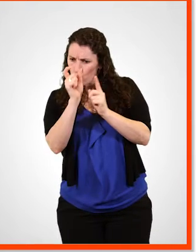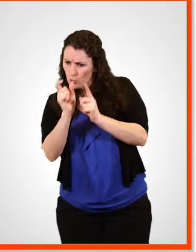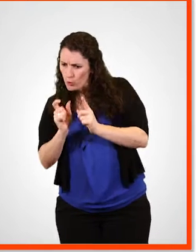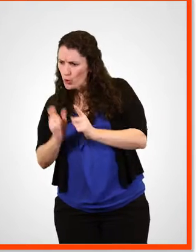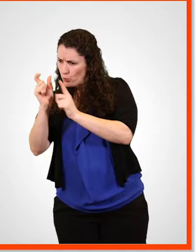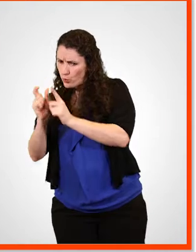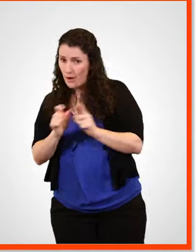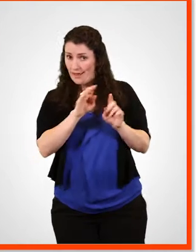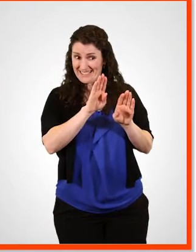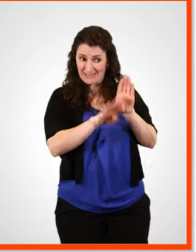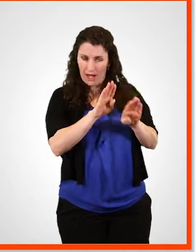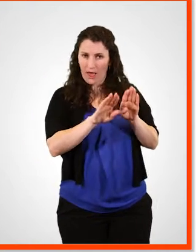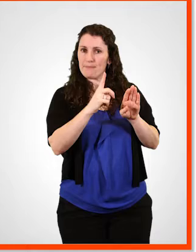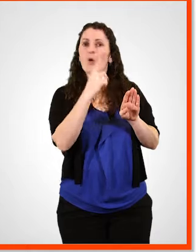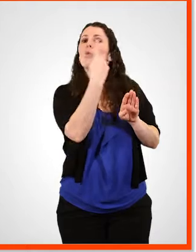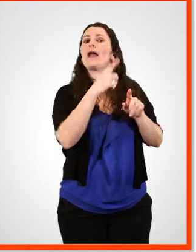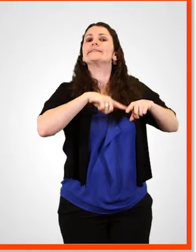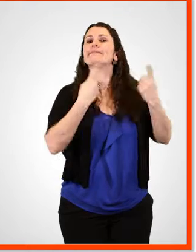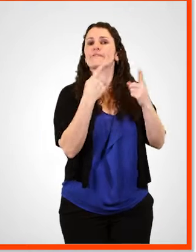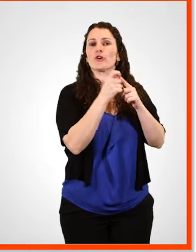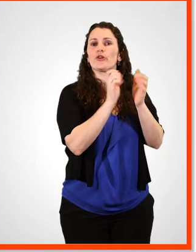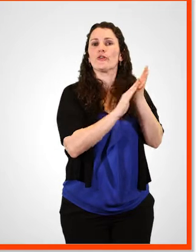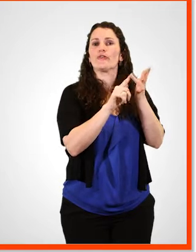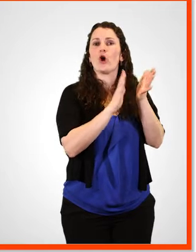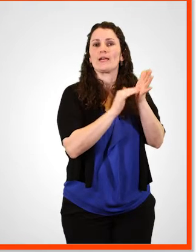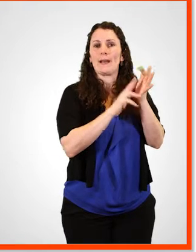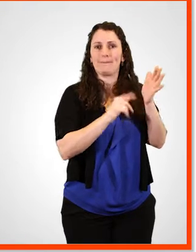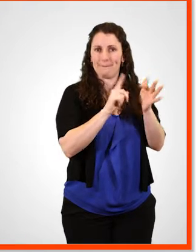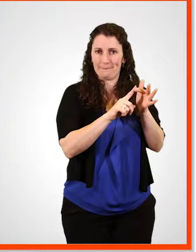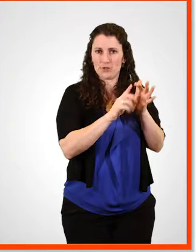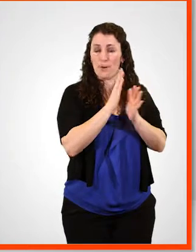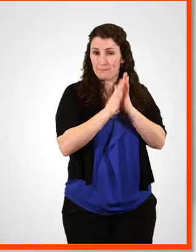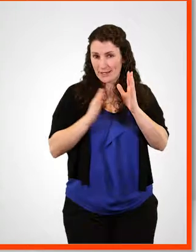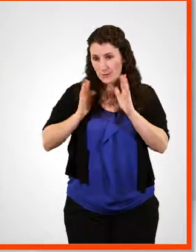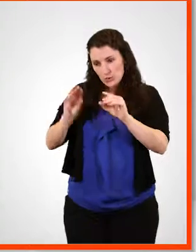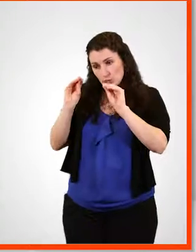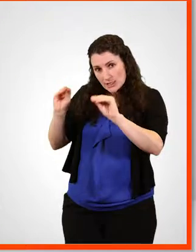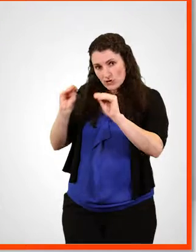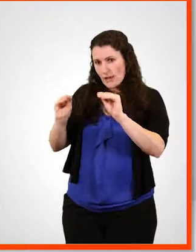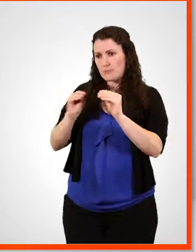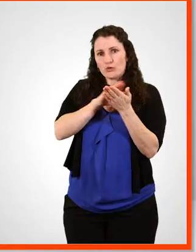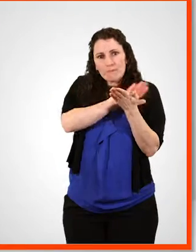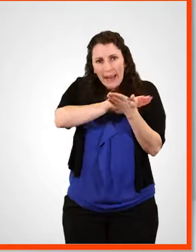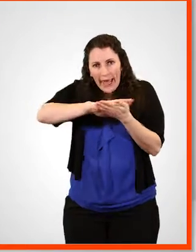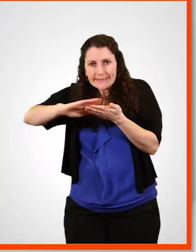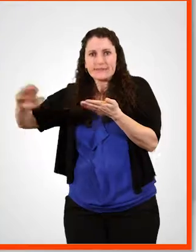through blending words sound by sound to form them. So when we come back, we're going to talk about